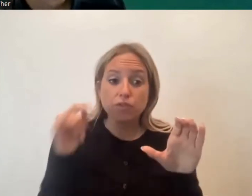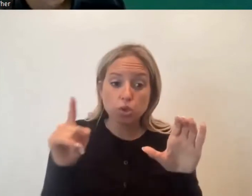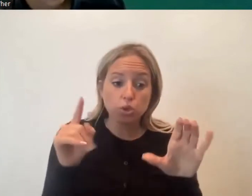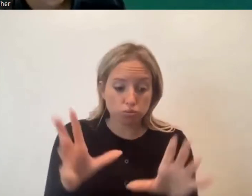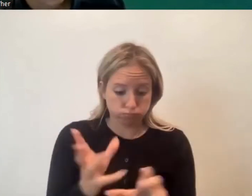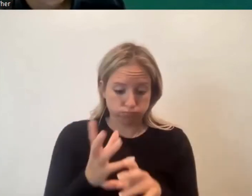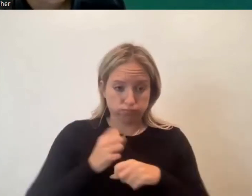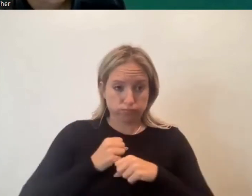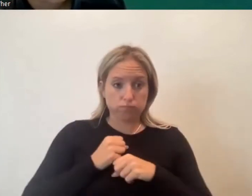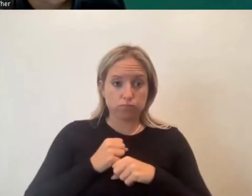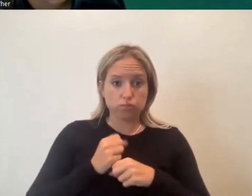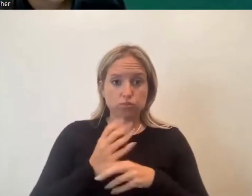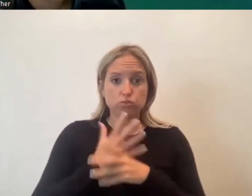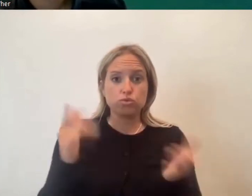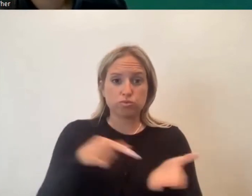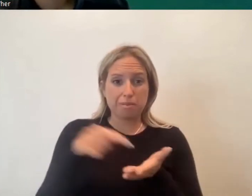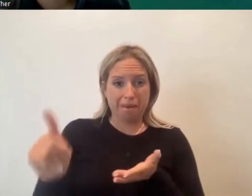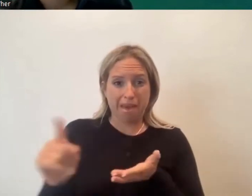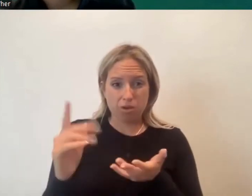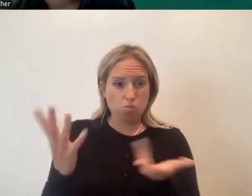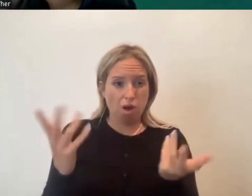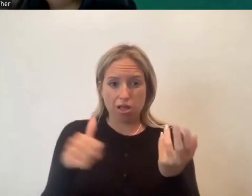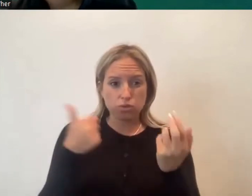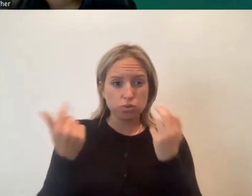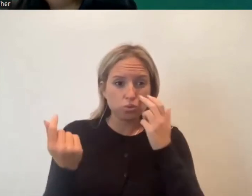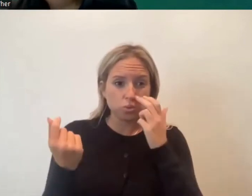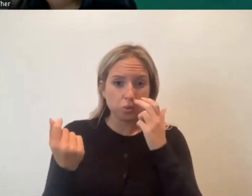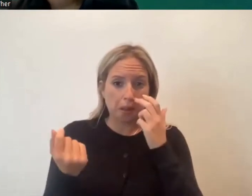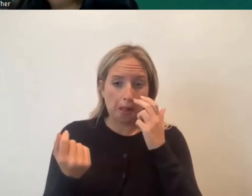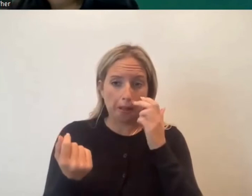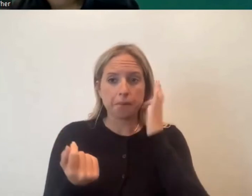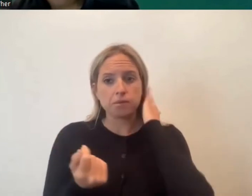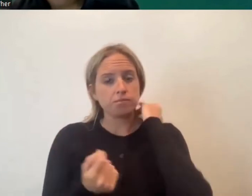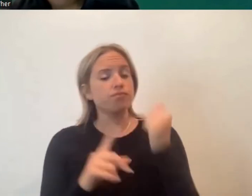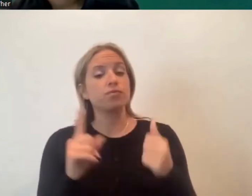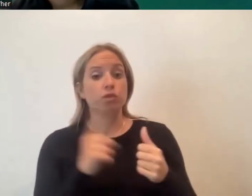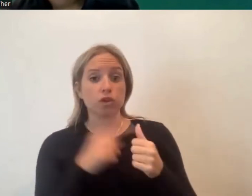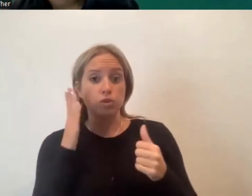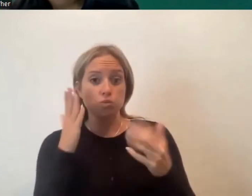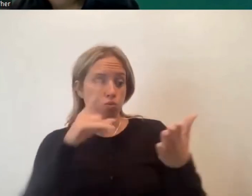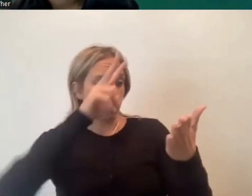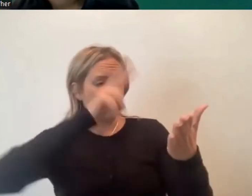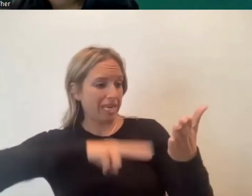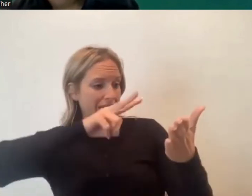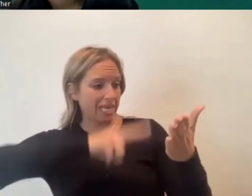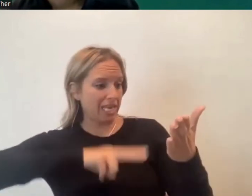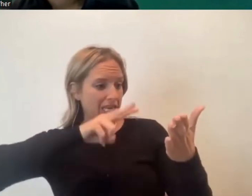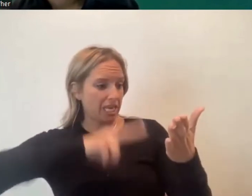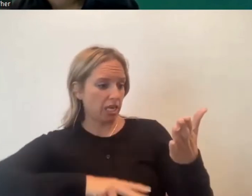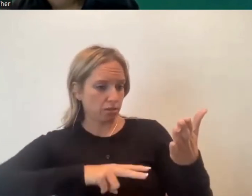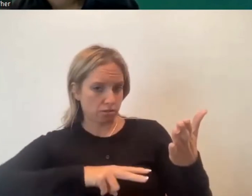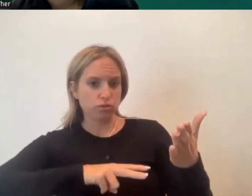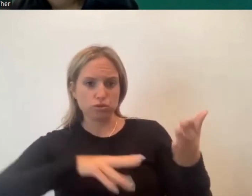Are there any steps you can take? Lanie: Absolutely. So first, you're going to want to read that notice of overpayment fully.